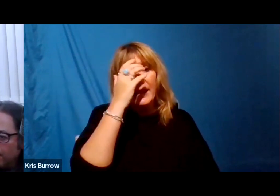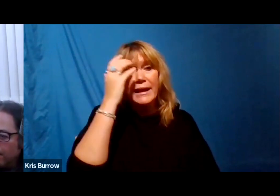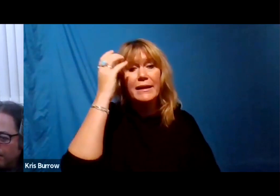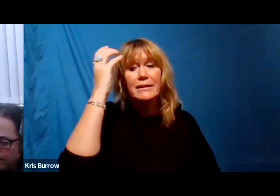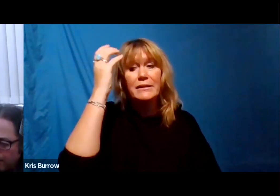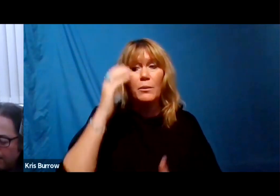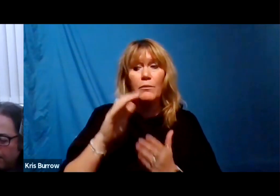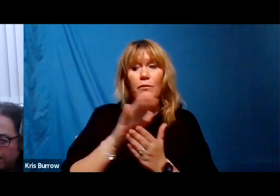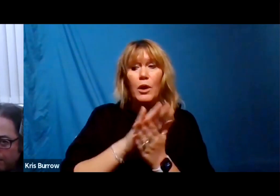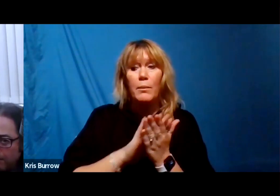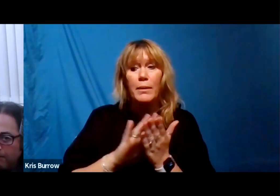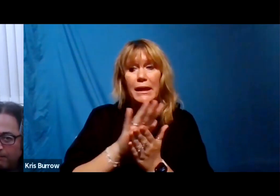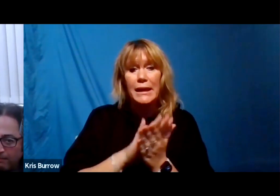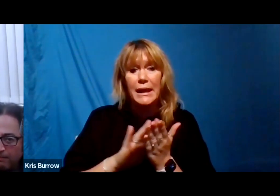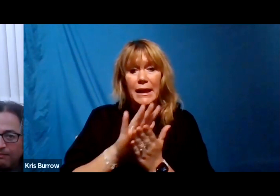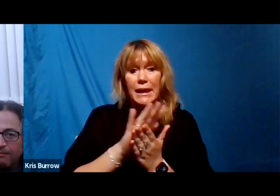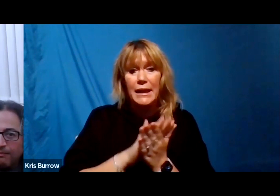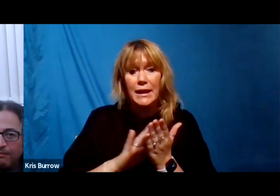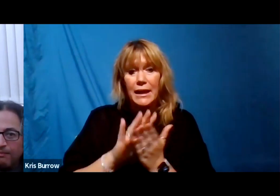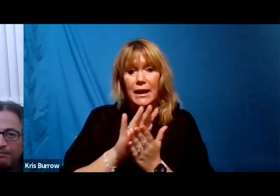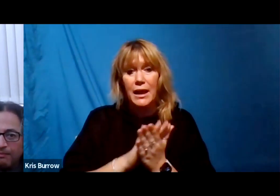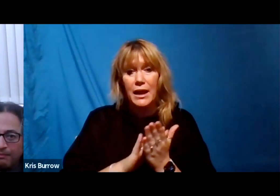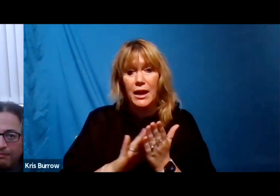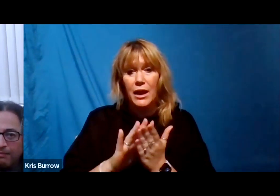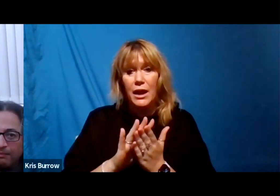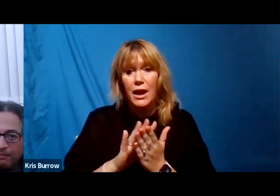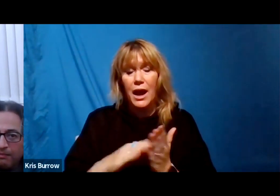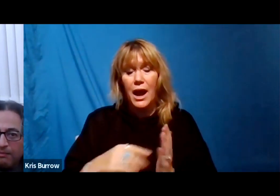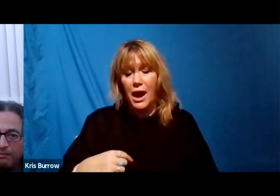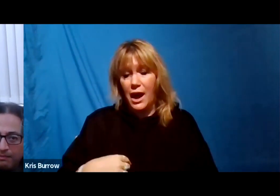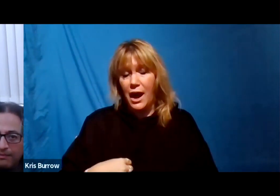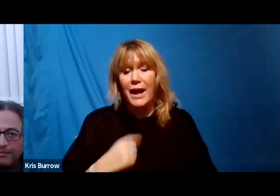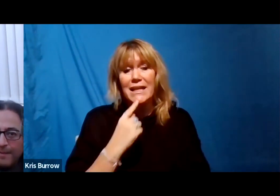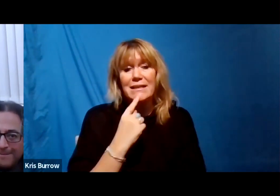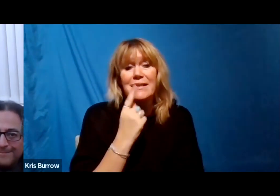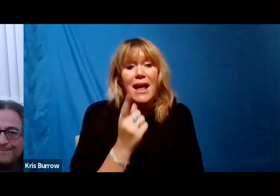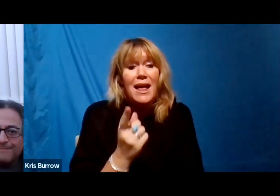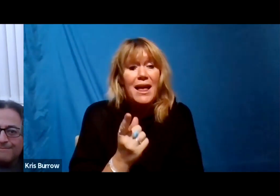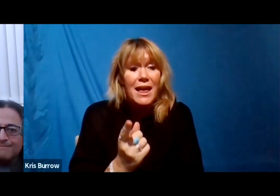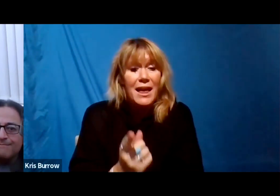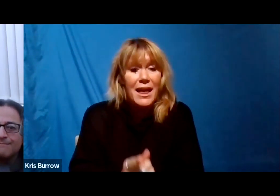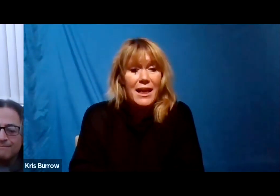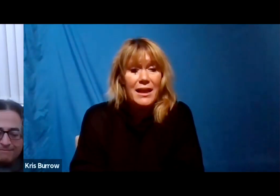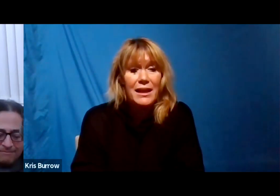Real life Grand theft auto-bahn